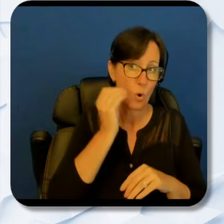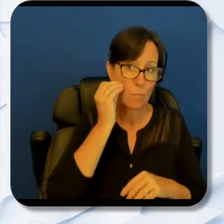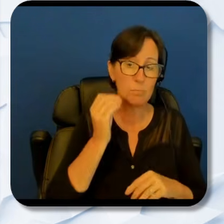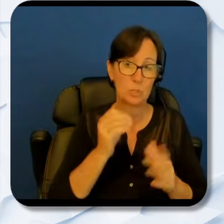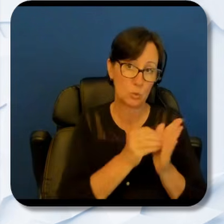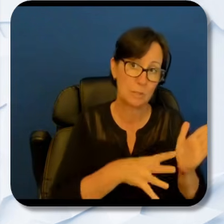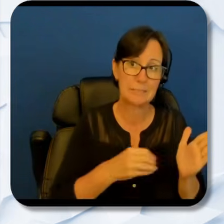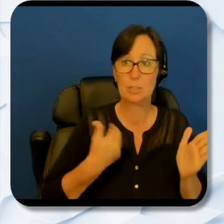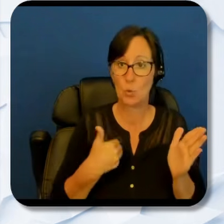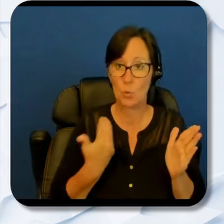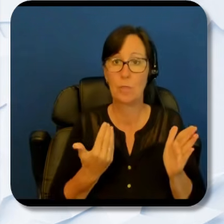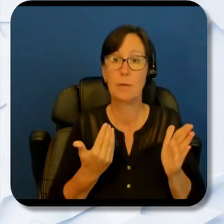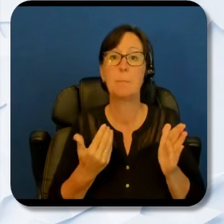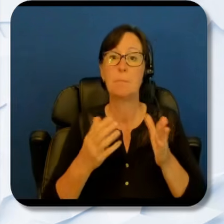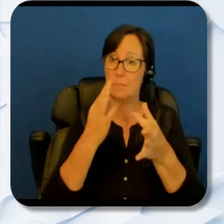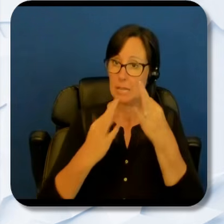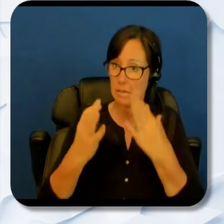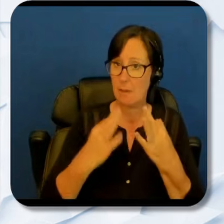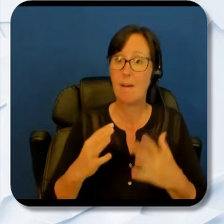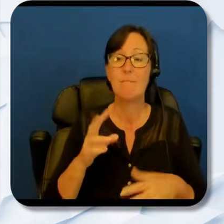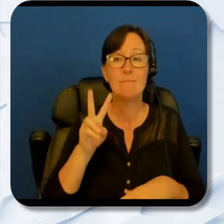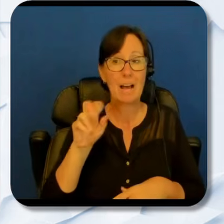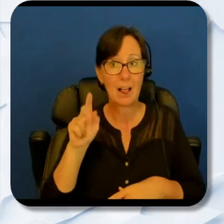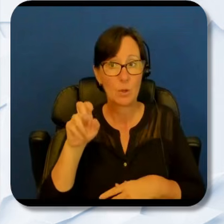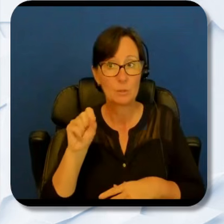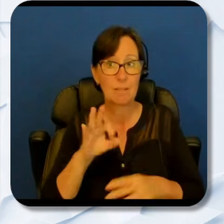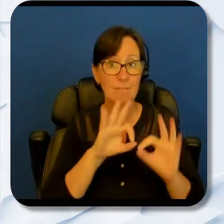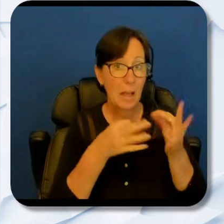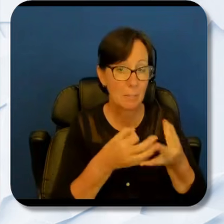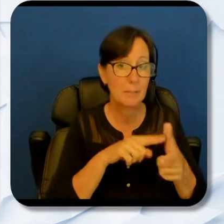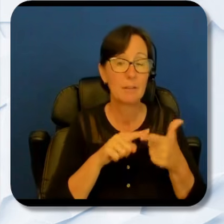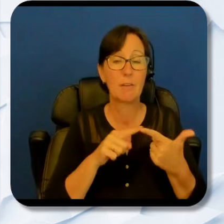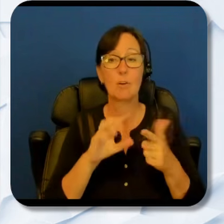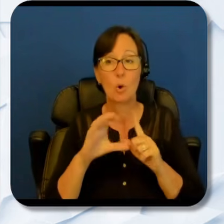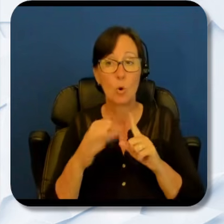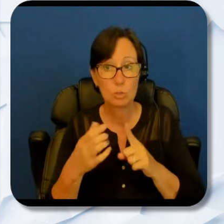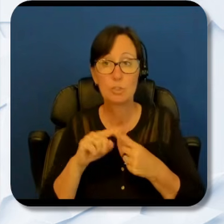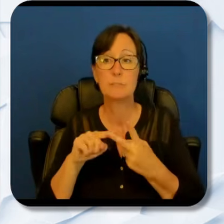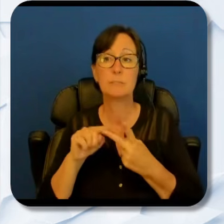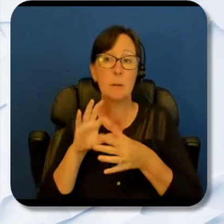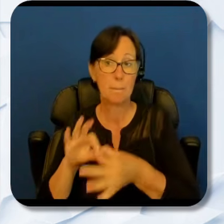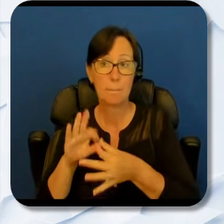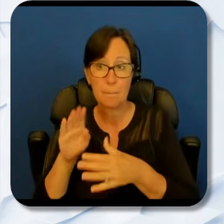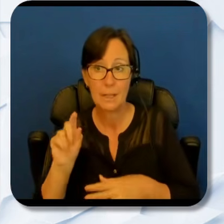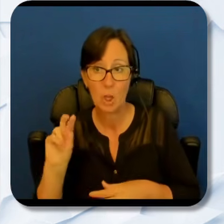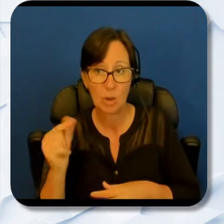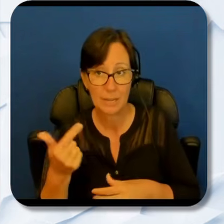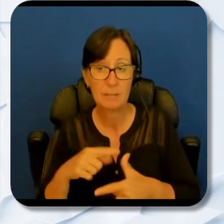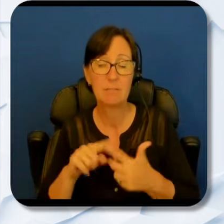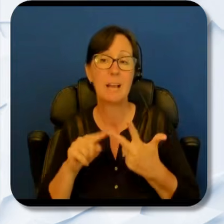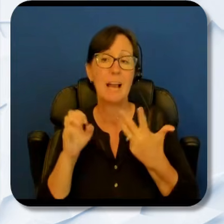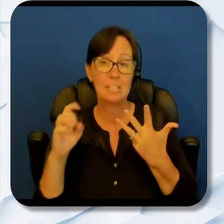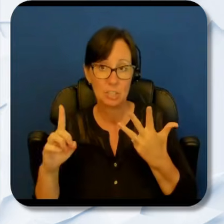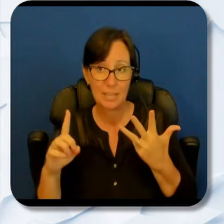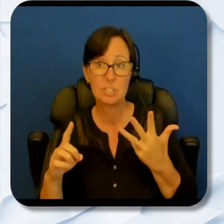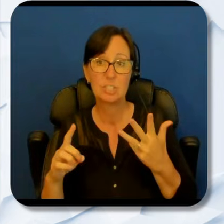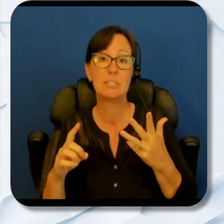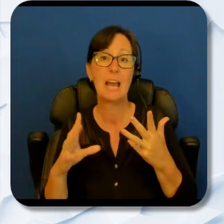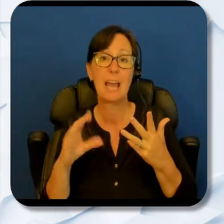They uplifted values of family, Culture, Belonging, Education, and sobriety.